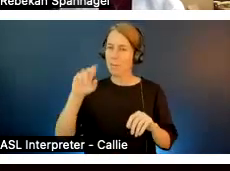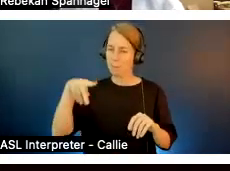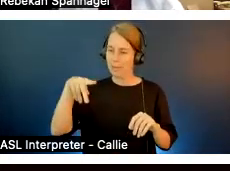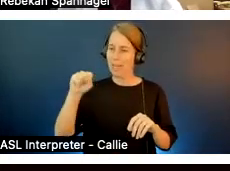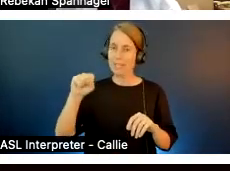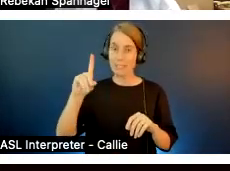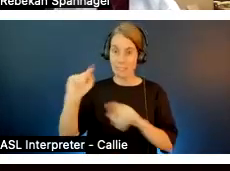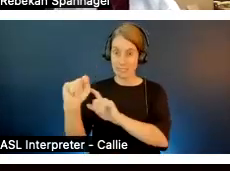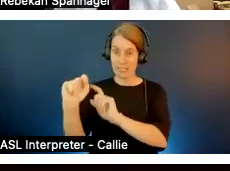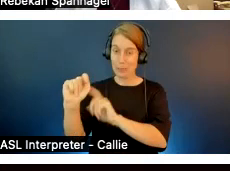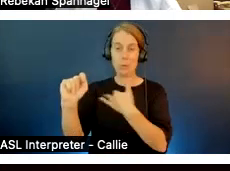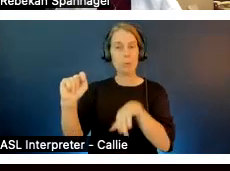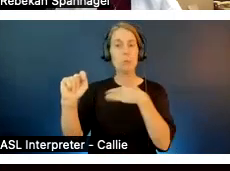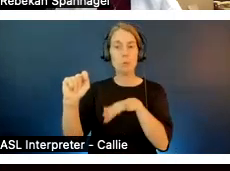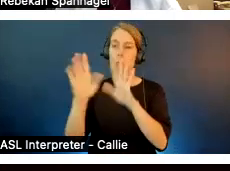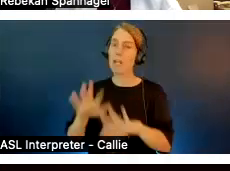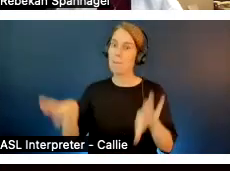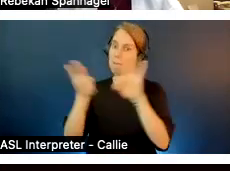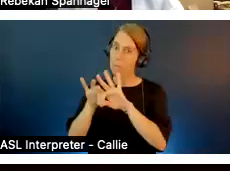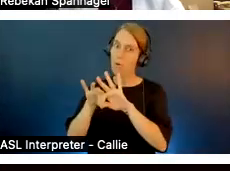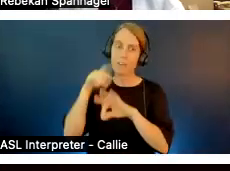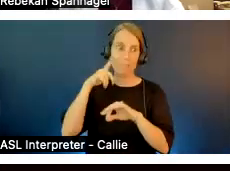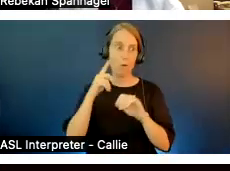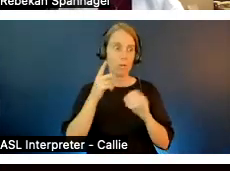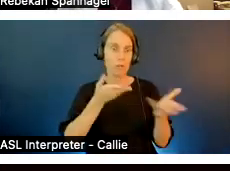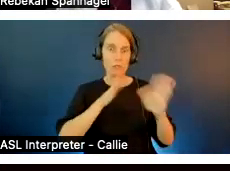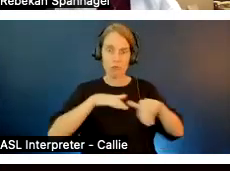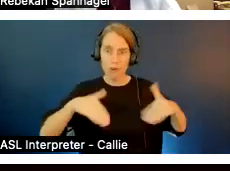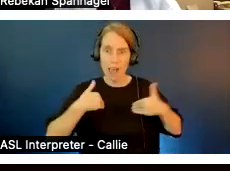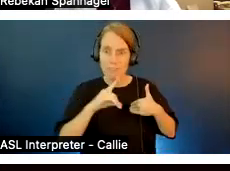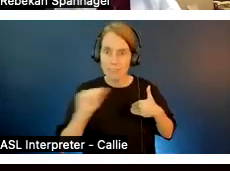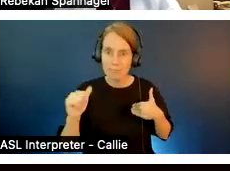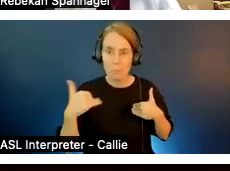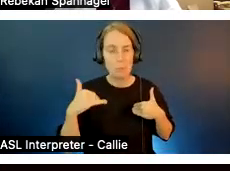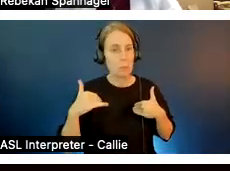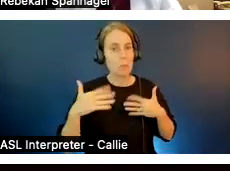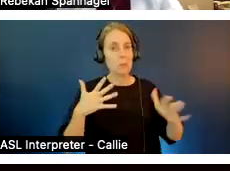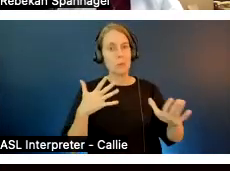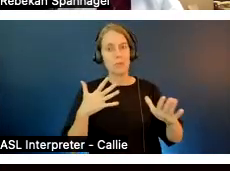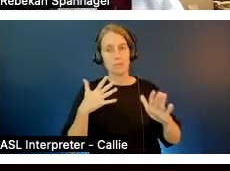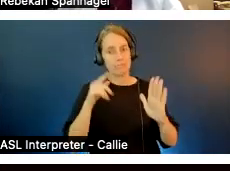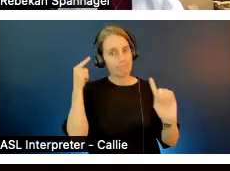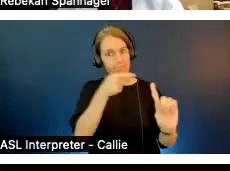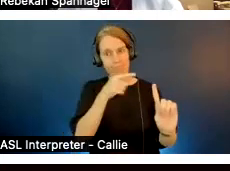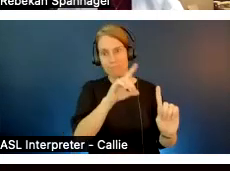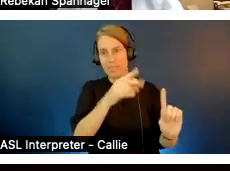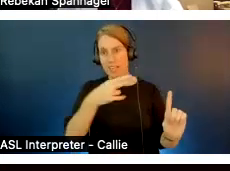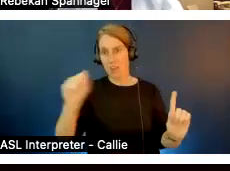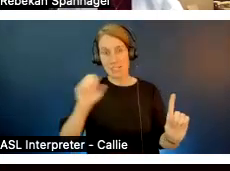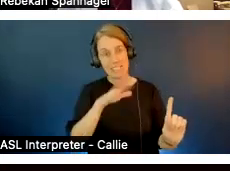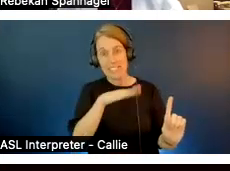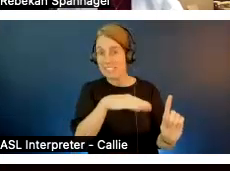for children that we serve to point out to dhhs that um when a service is identified in this way